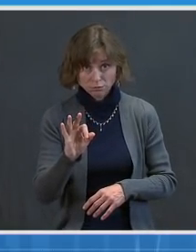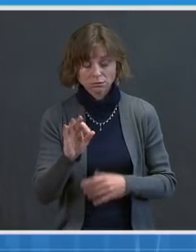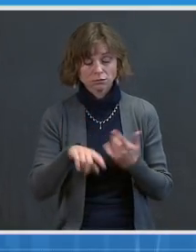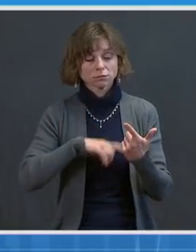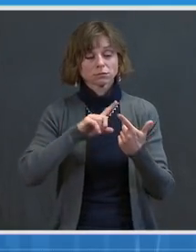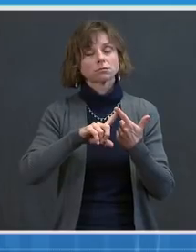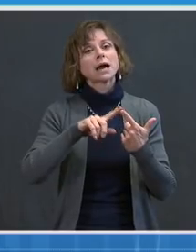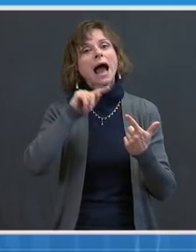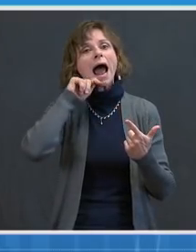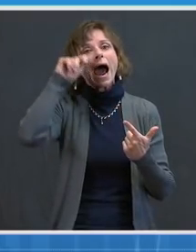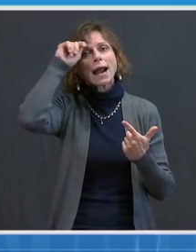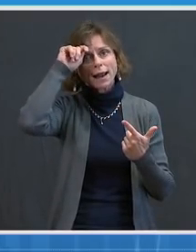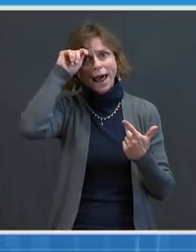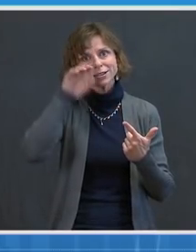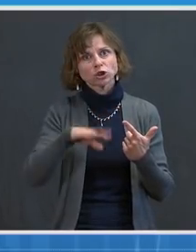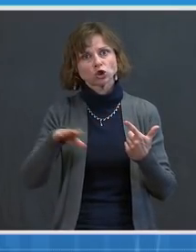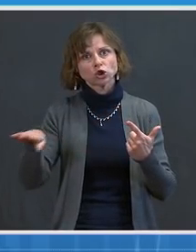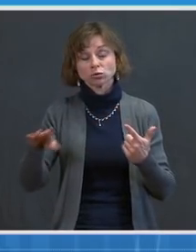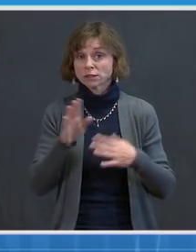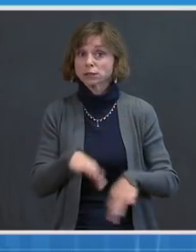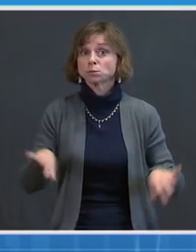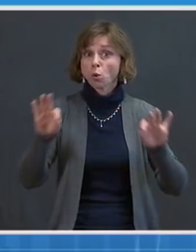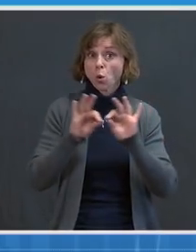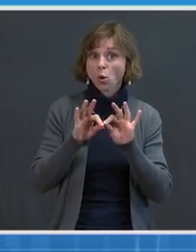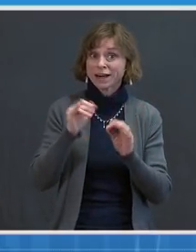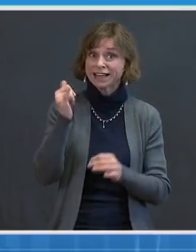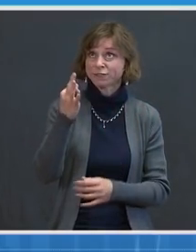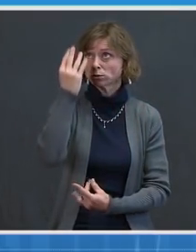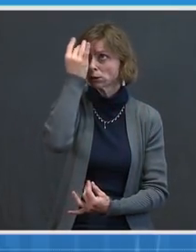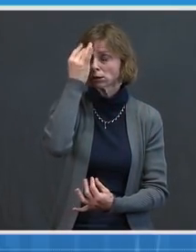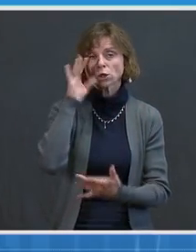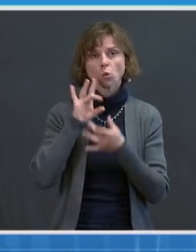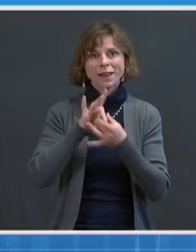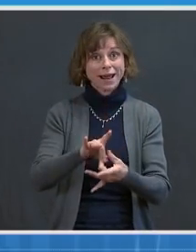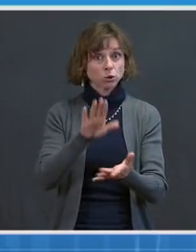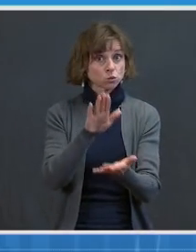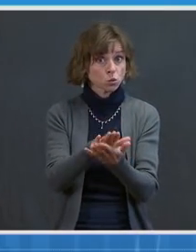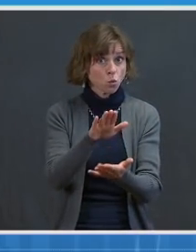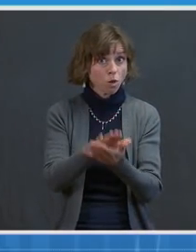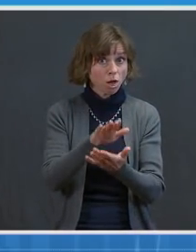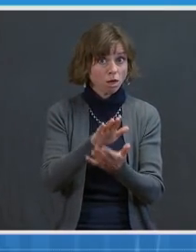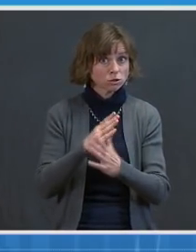a very important topic when we think in terms of schools and the protection of children.